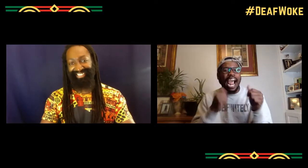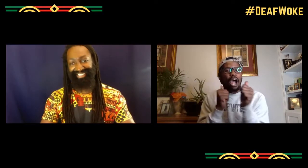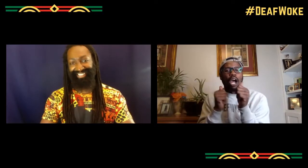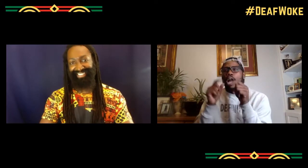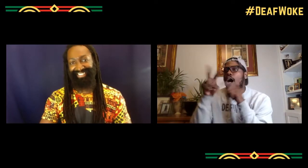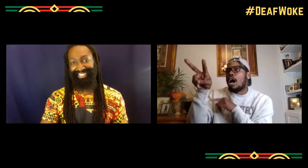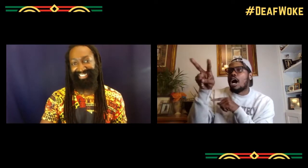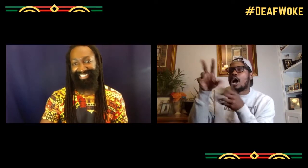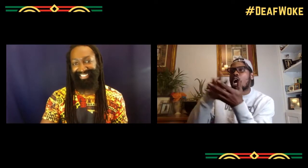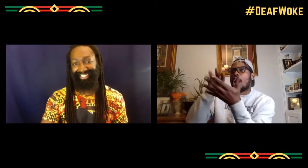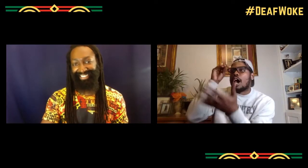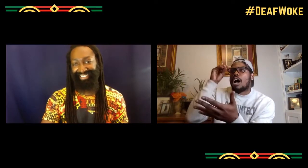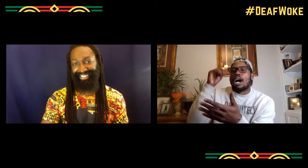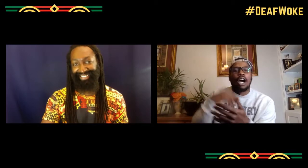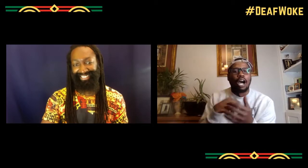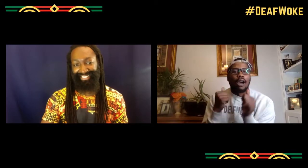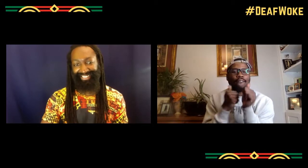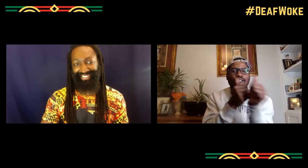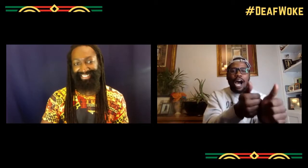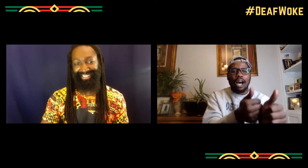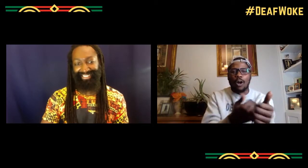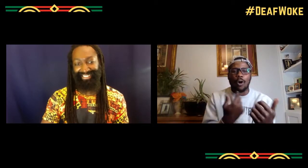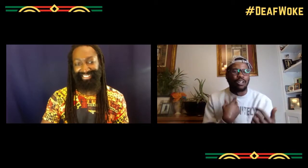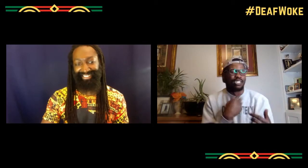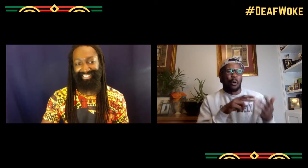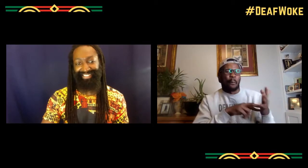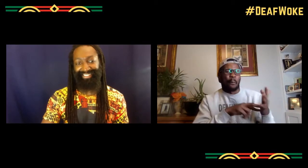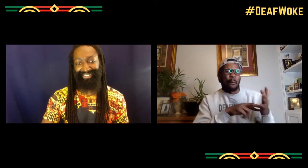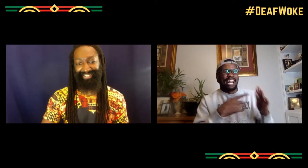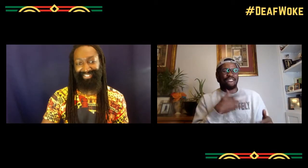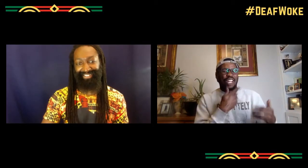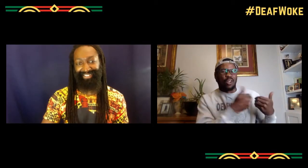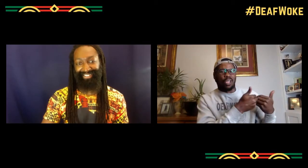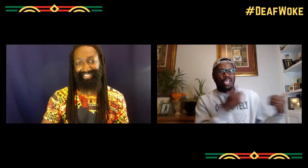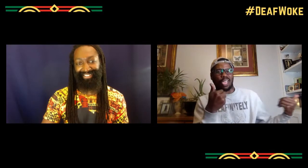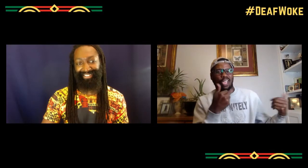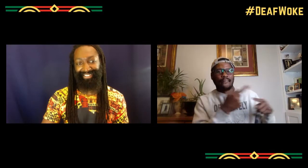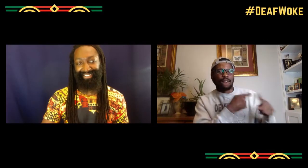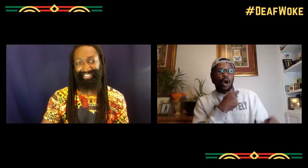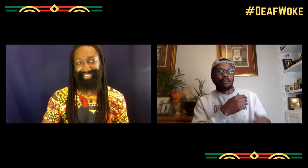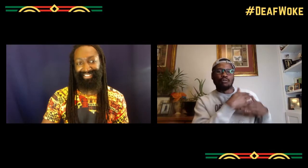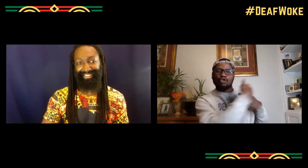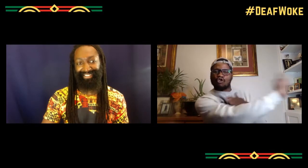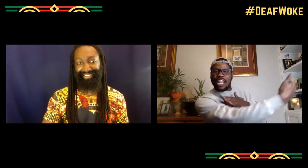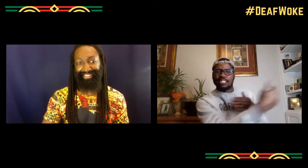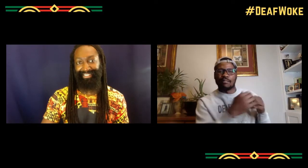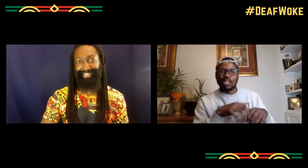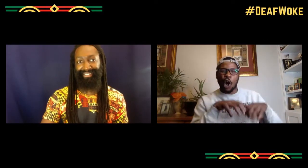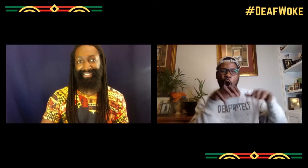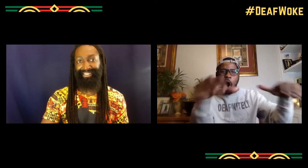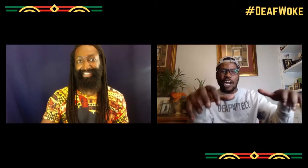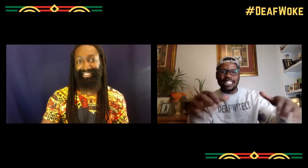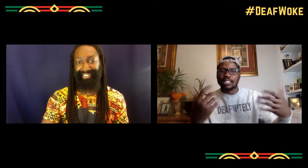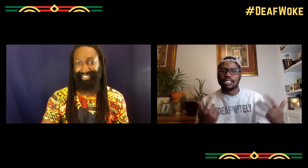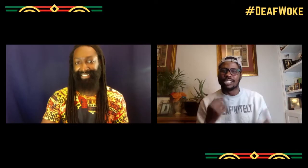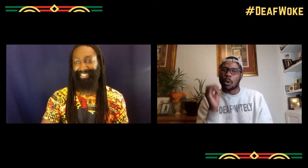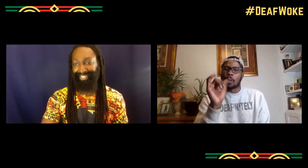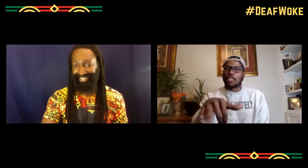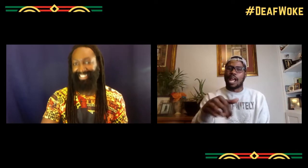When everything's kind of summarized, but you see audience members kind of cheering and following along, but you kind of feel, you feel distant.